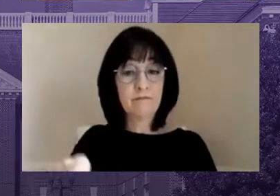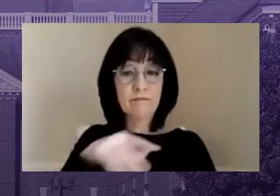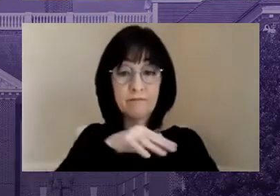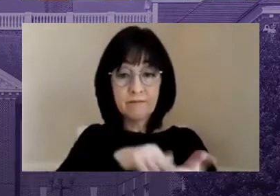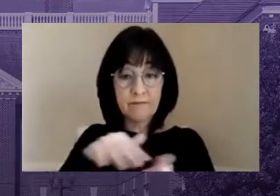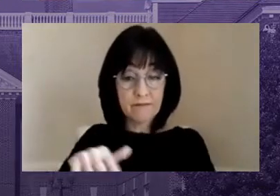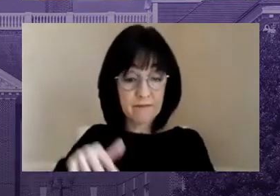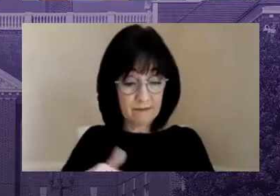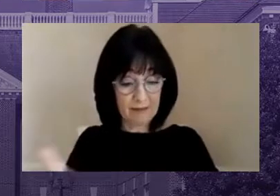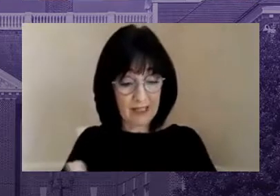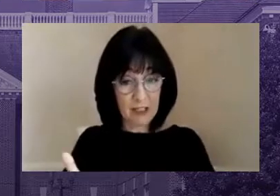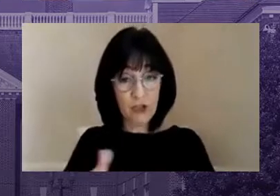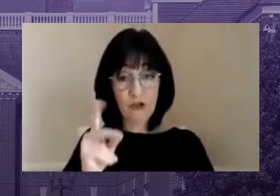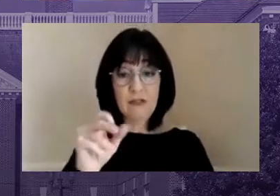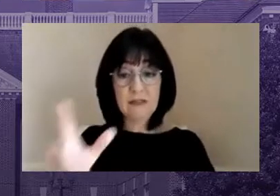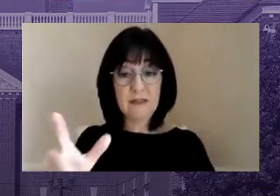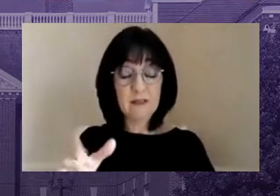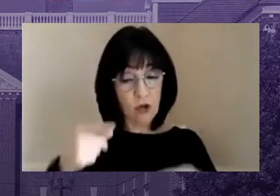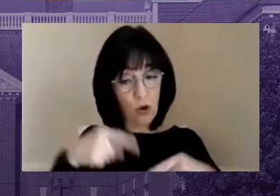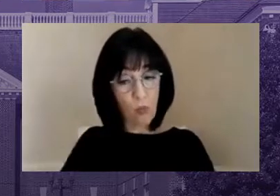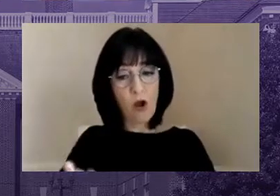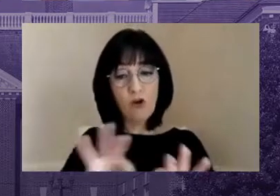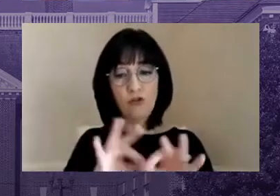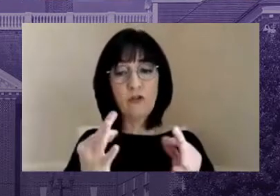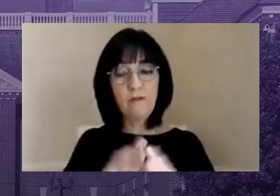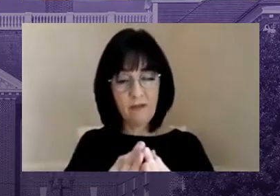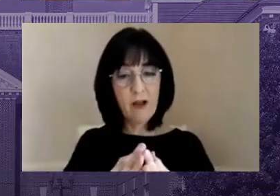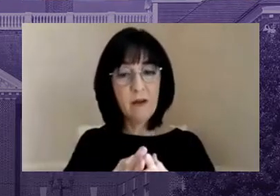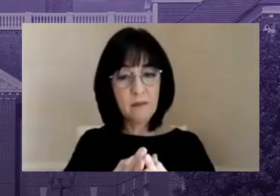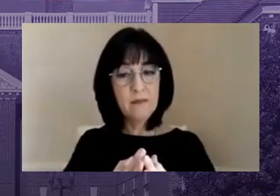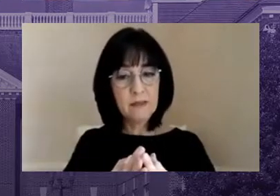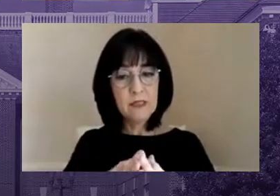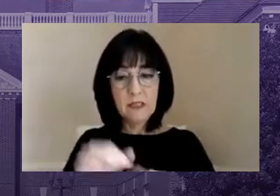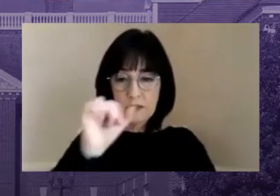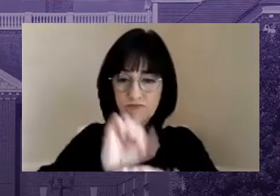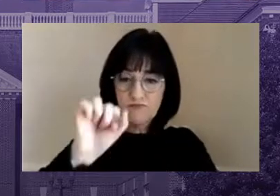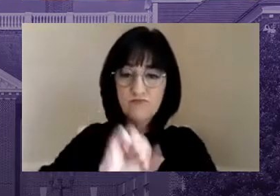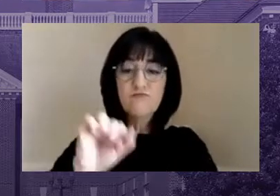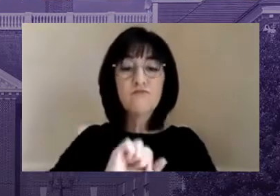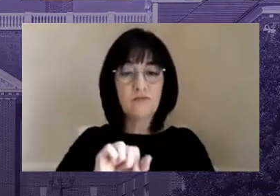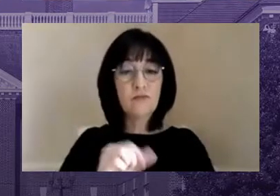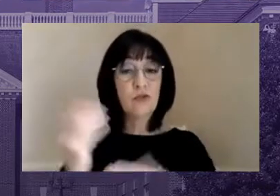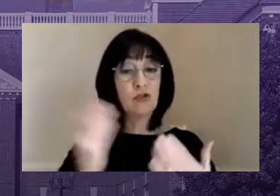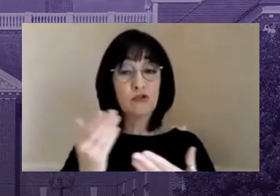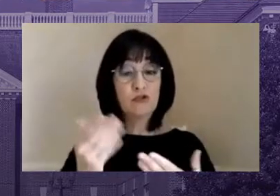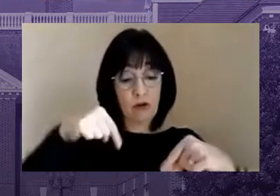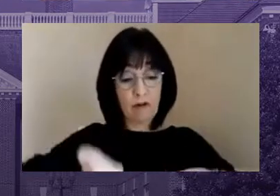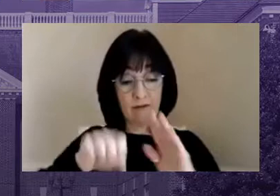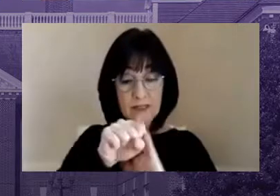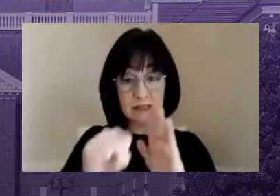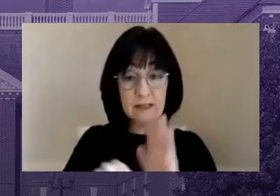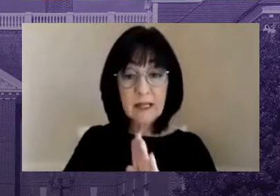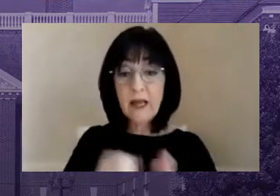While their family members serve within the state, across the nation or very far away. They also